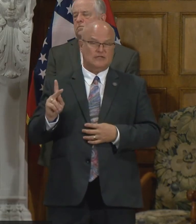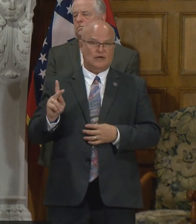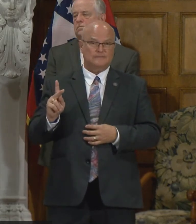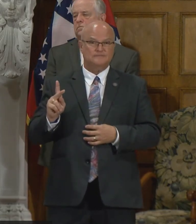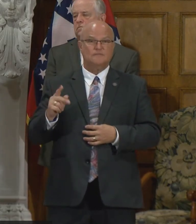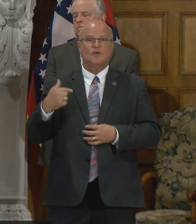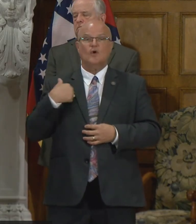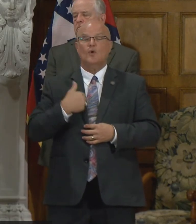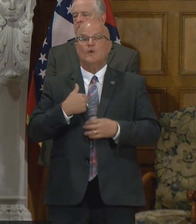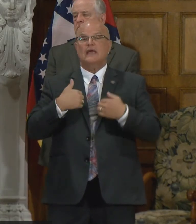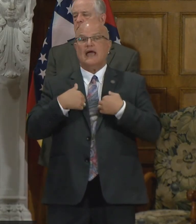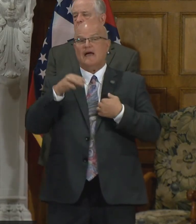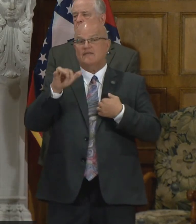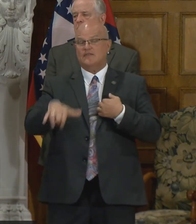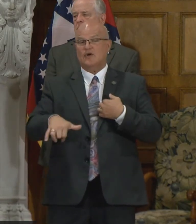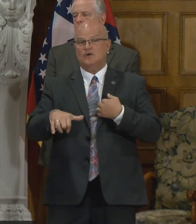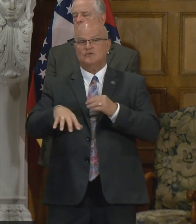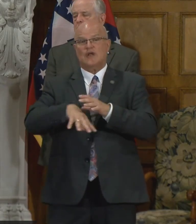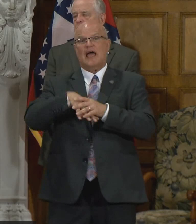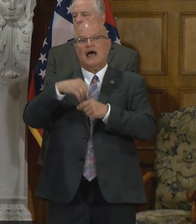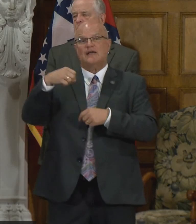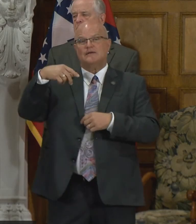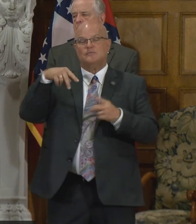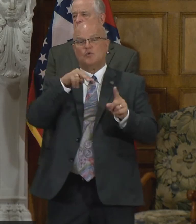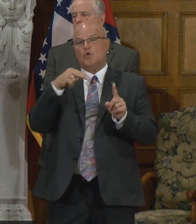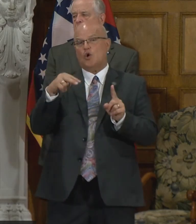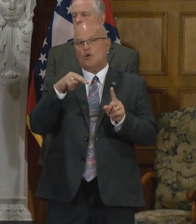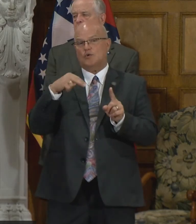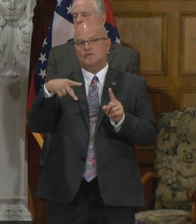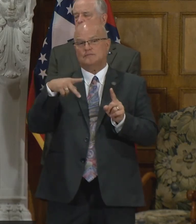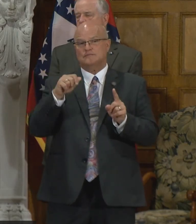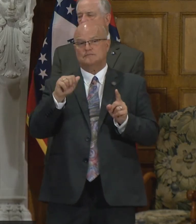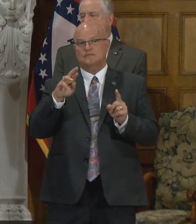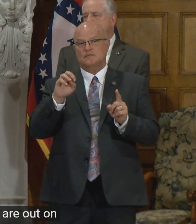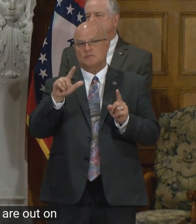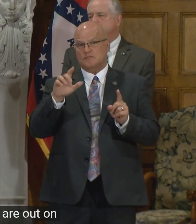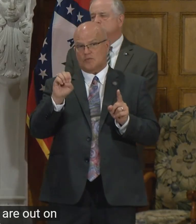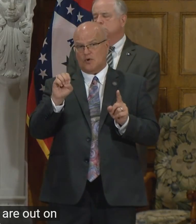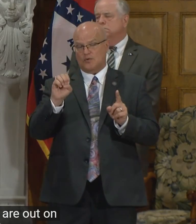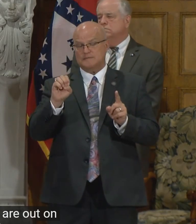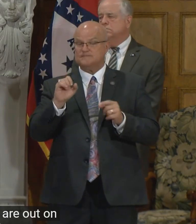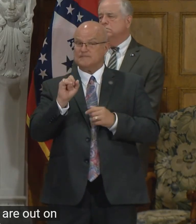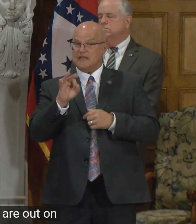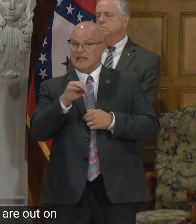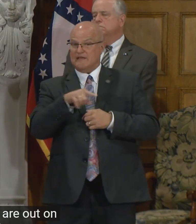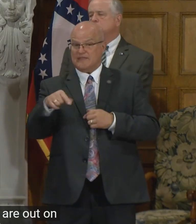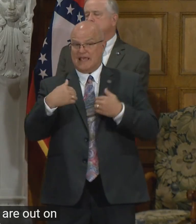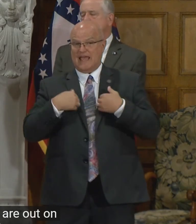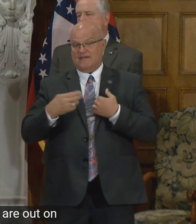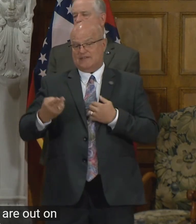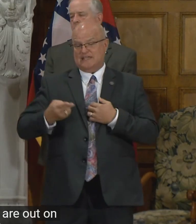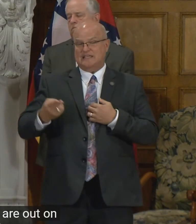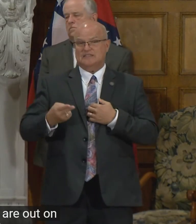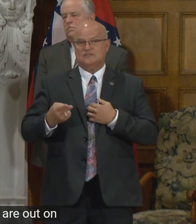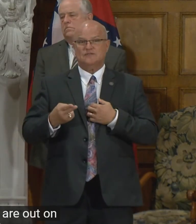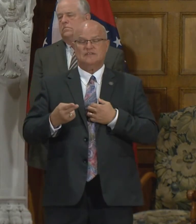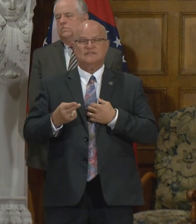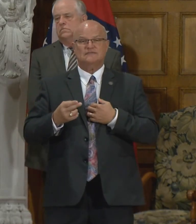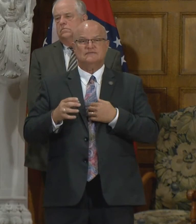We have those that are out on parole and if they have a history of of aggravated, aggravated offenses,